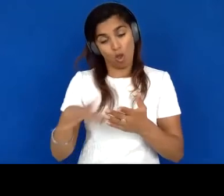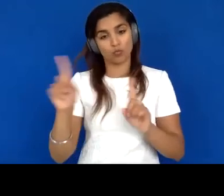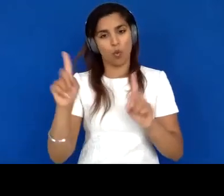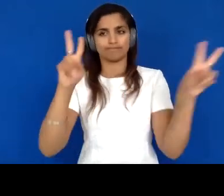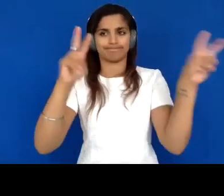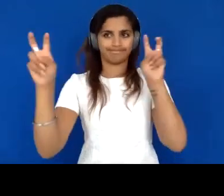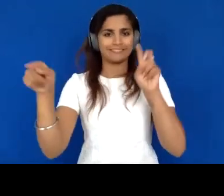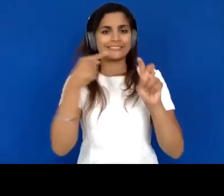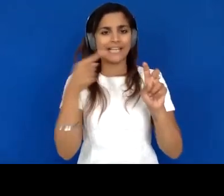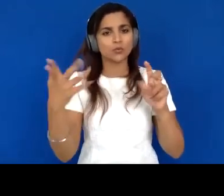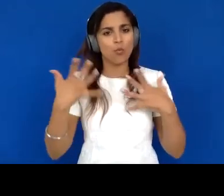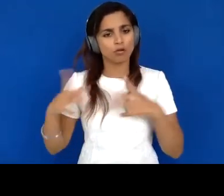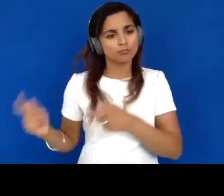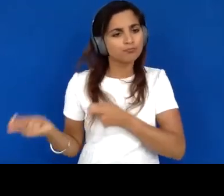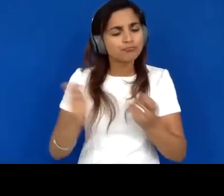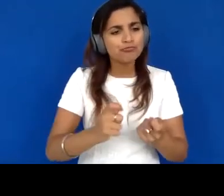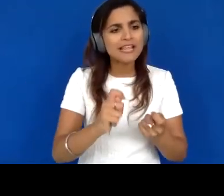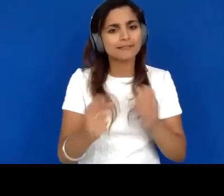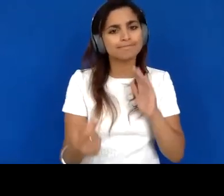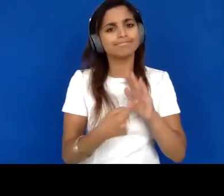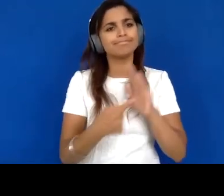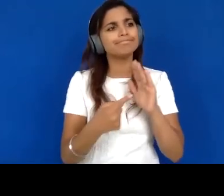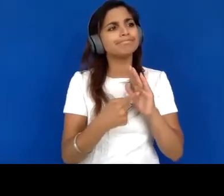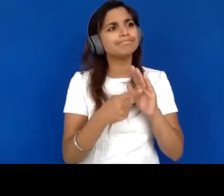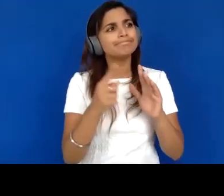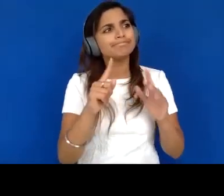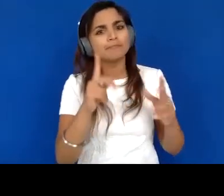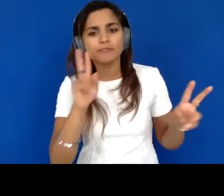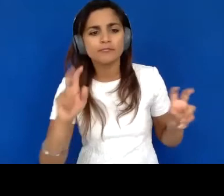shift in people's perception of disability unquote and to offer a